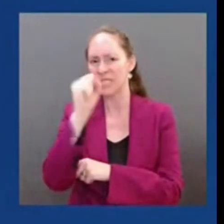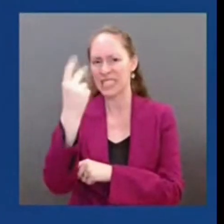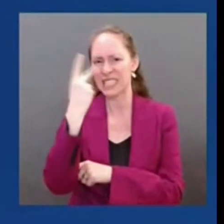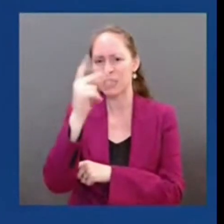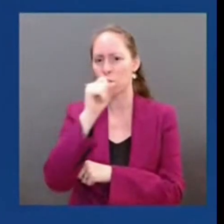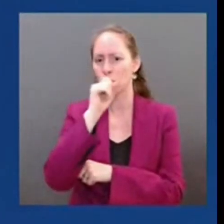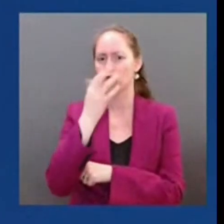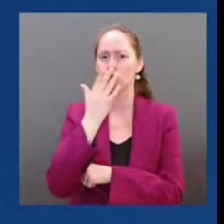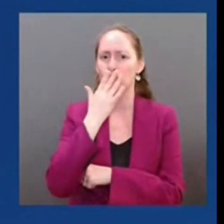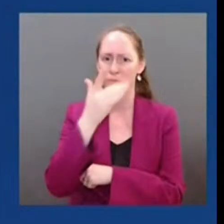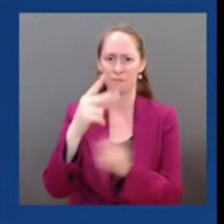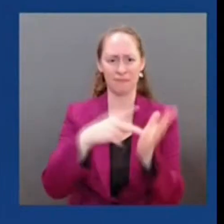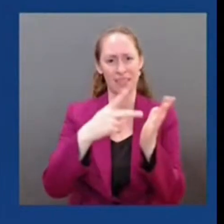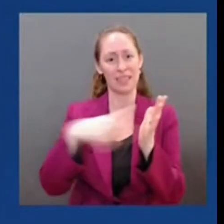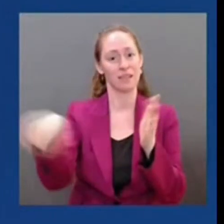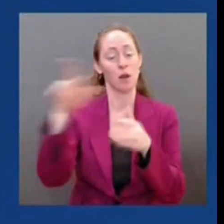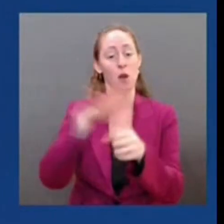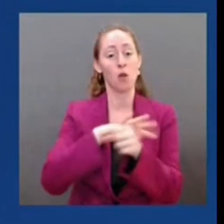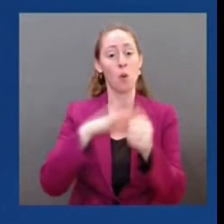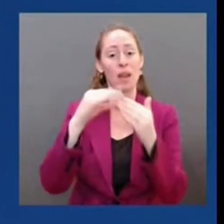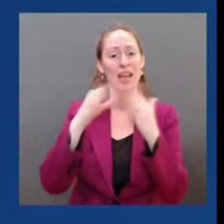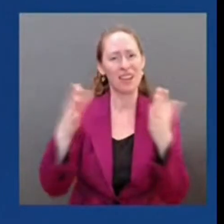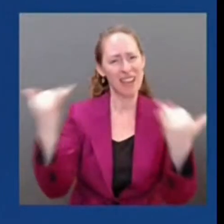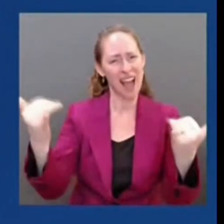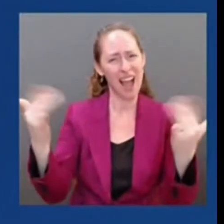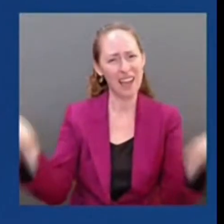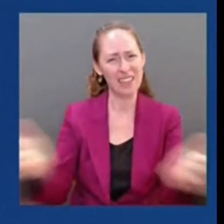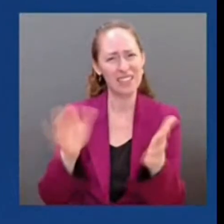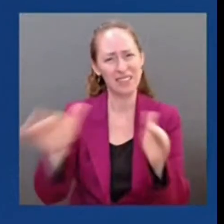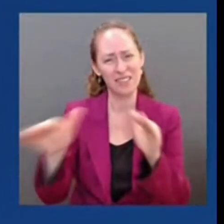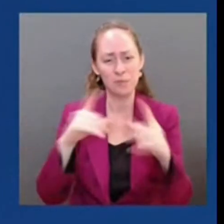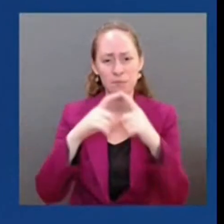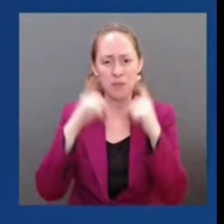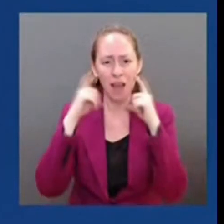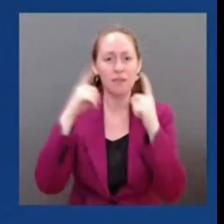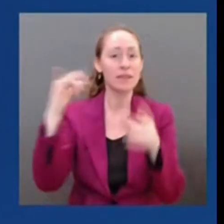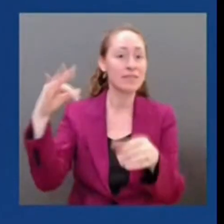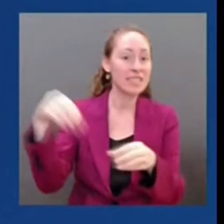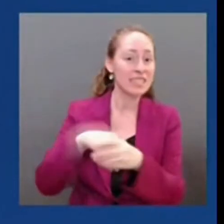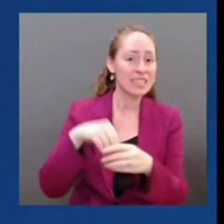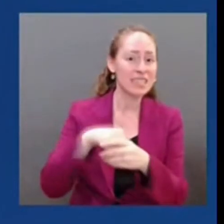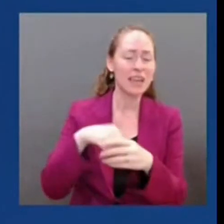URGE LOCAL LEADERS TO ENCOURAGE THE USE OF PREVENTION